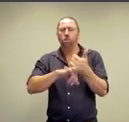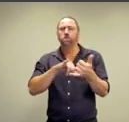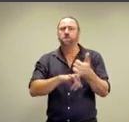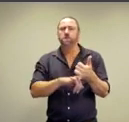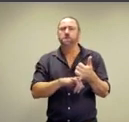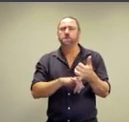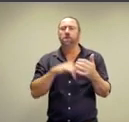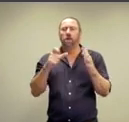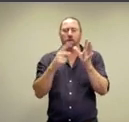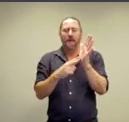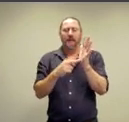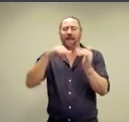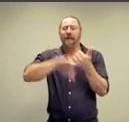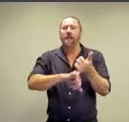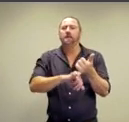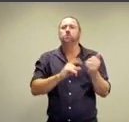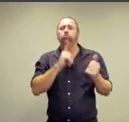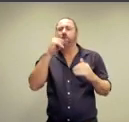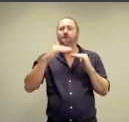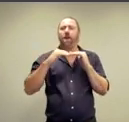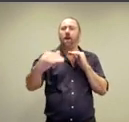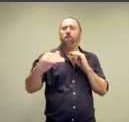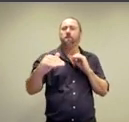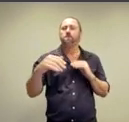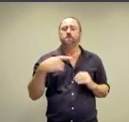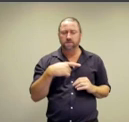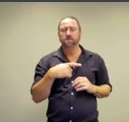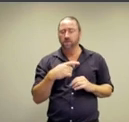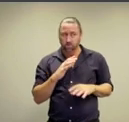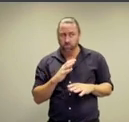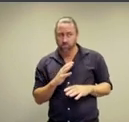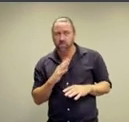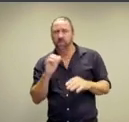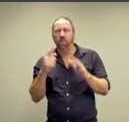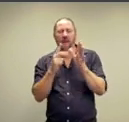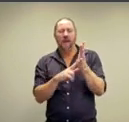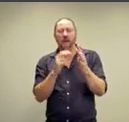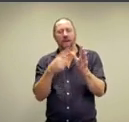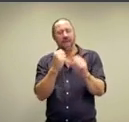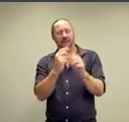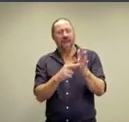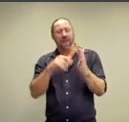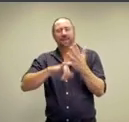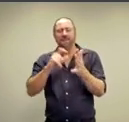from the Cannes red carpet. It's kind of a push for the look of the